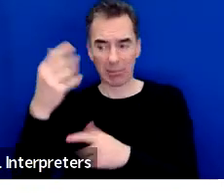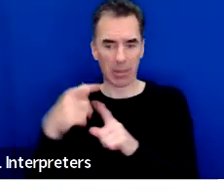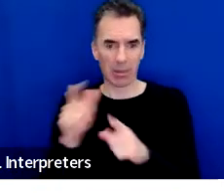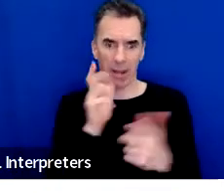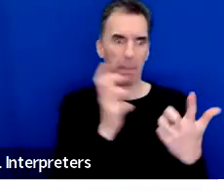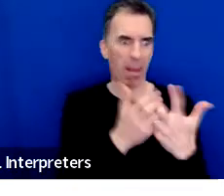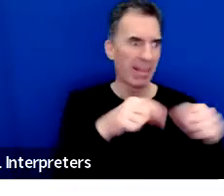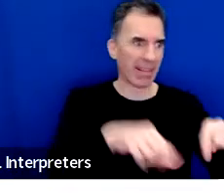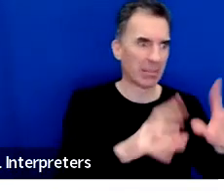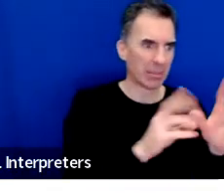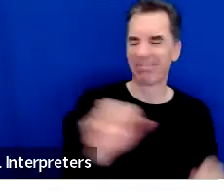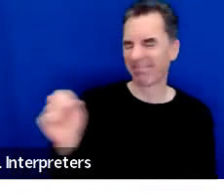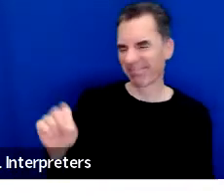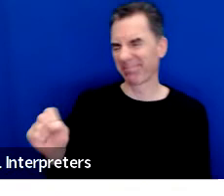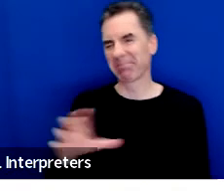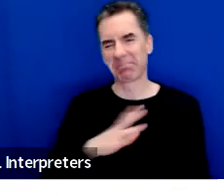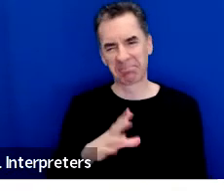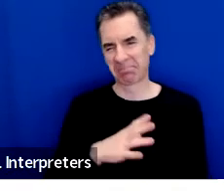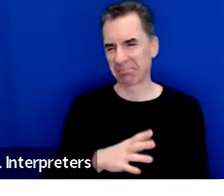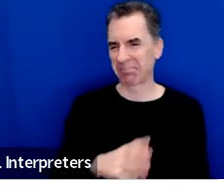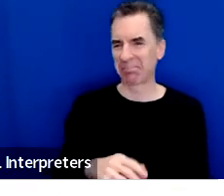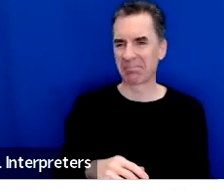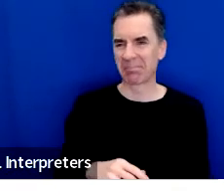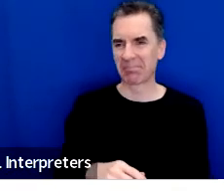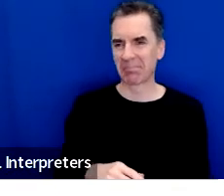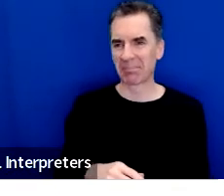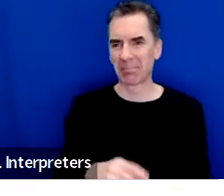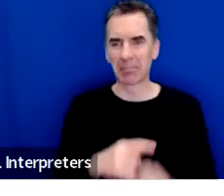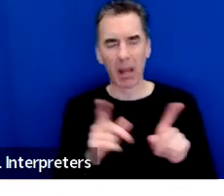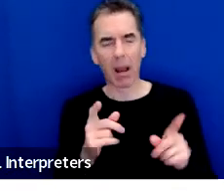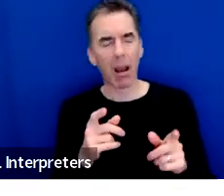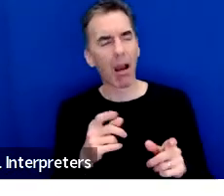Yeah, probably not. It's just looking at looking at how you do things. It's really interesting